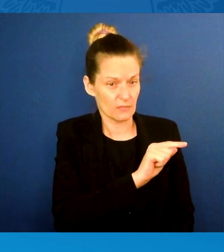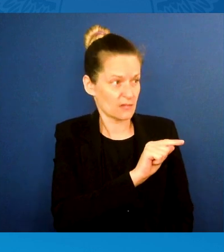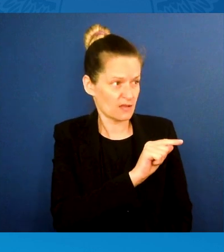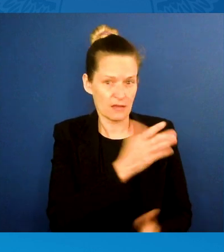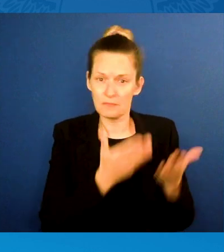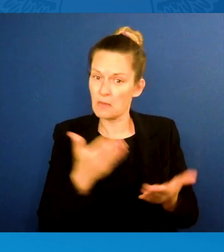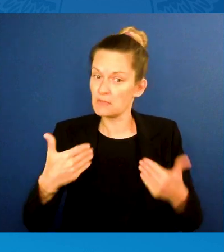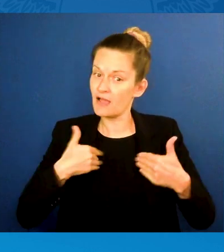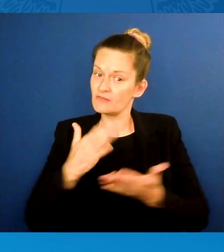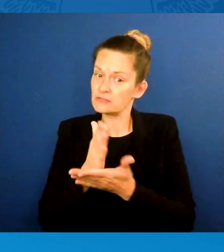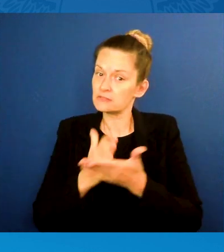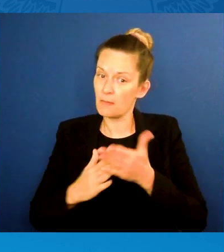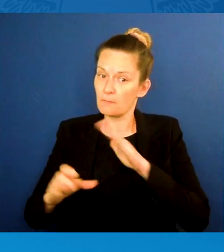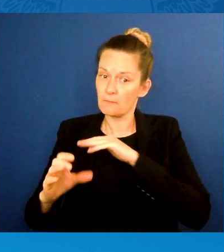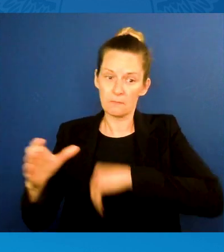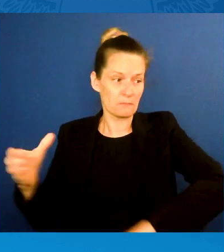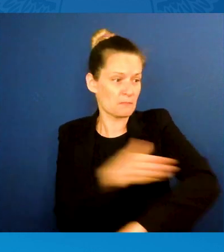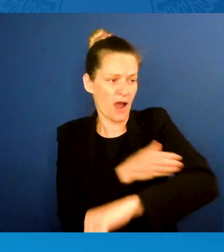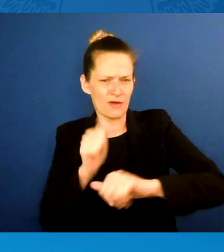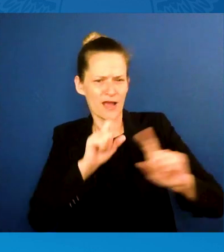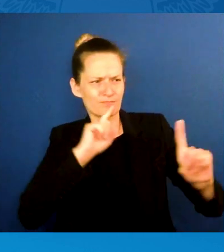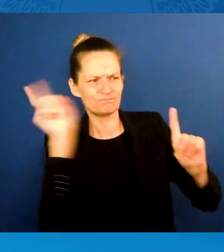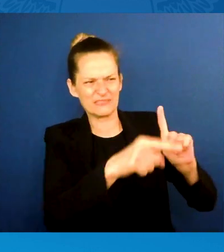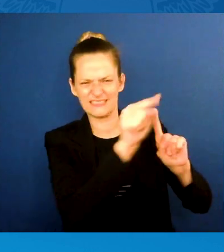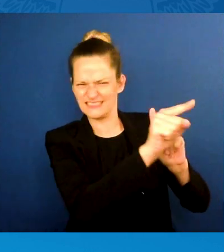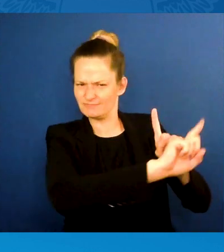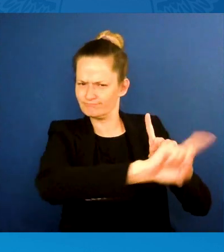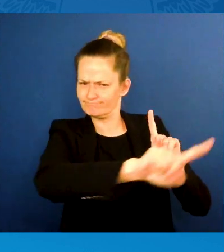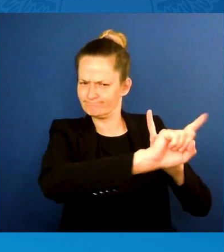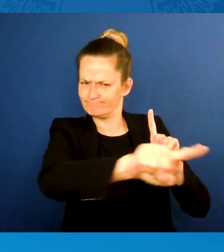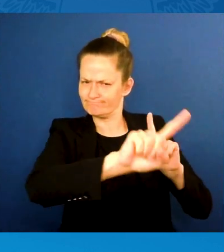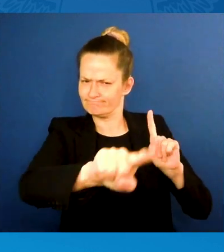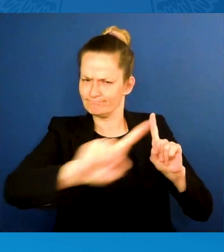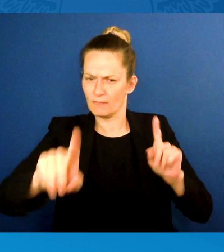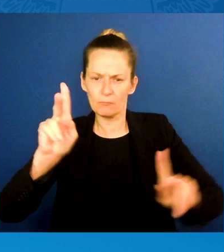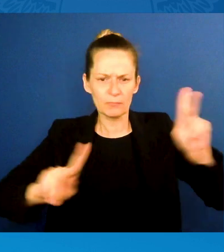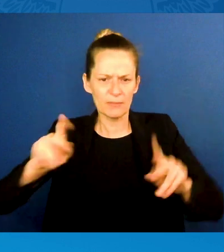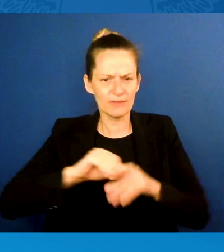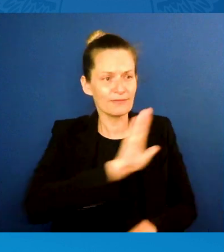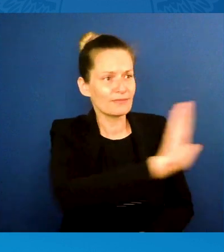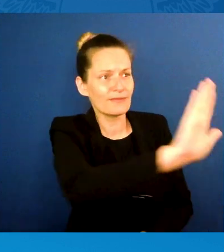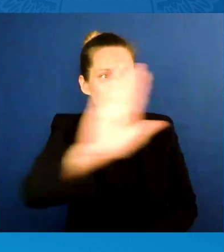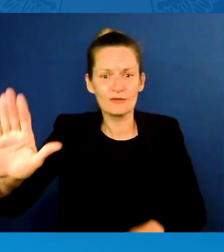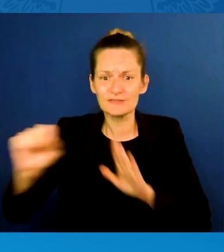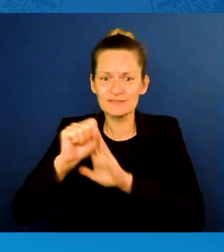that the people of their state know their rights; that they have the power to assess